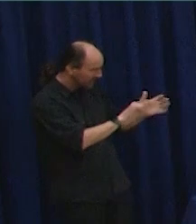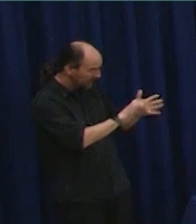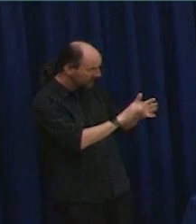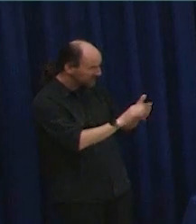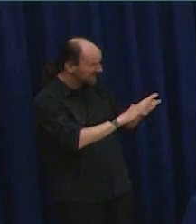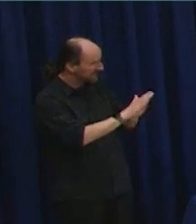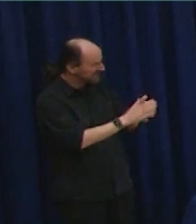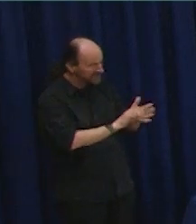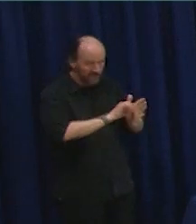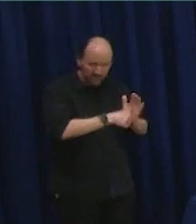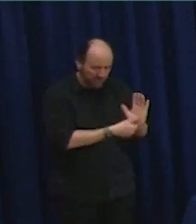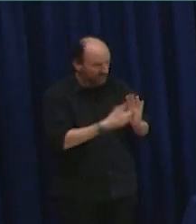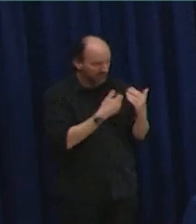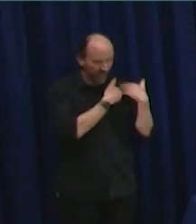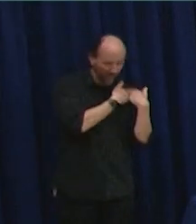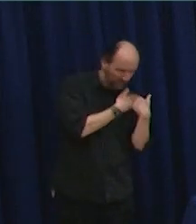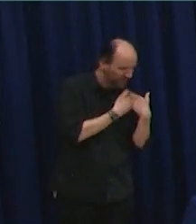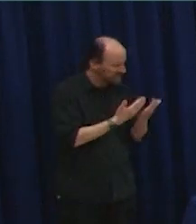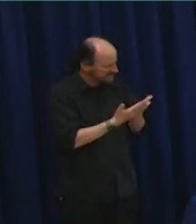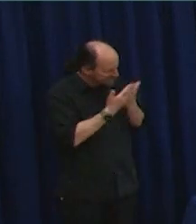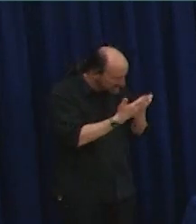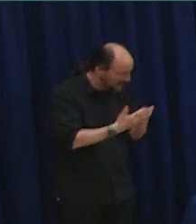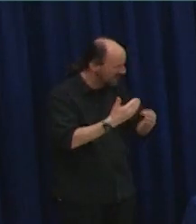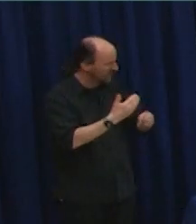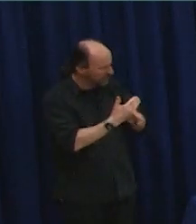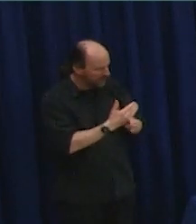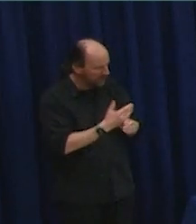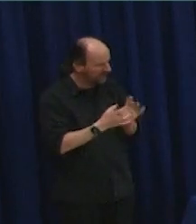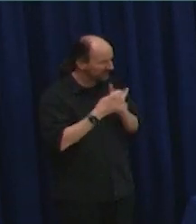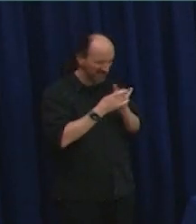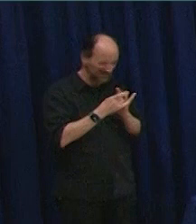students, the effect affected our social life, our family life, so if it doesn't cause any problems